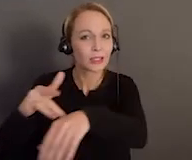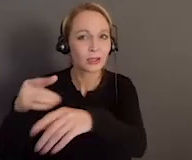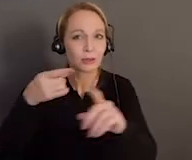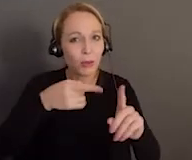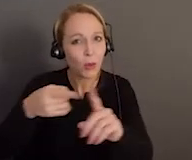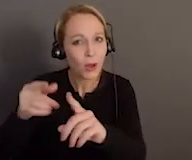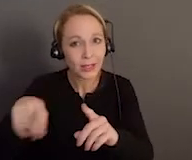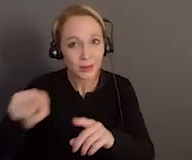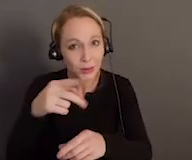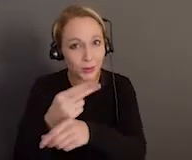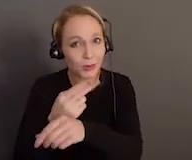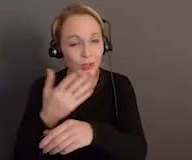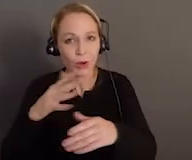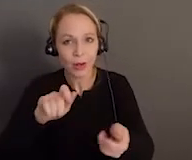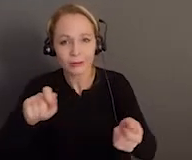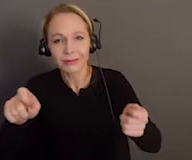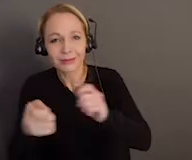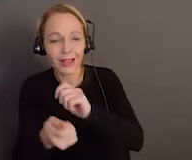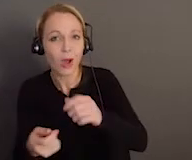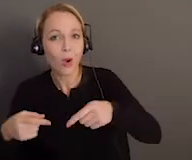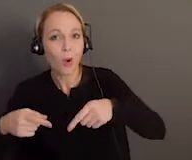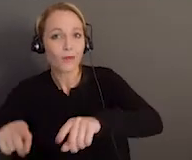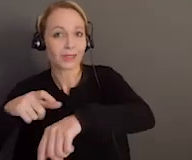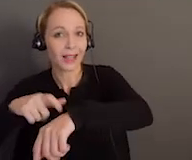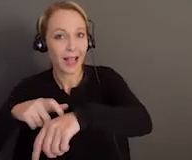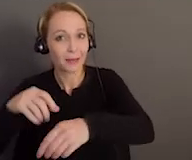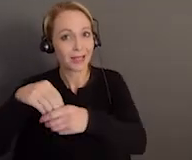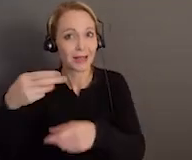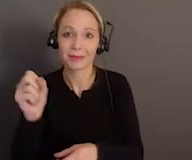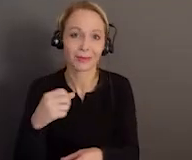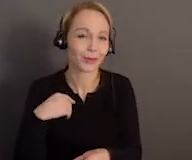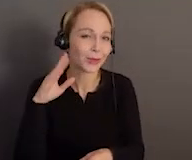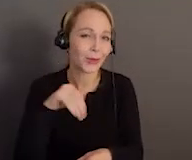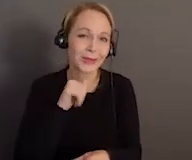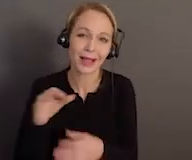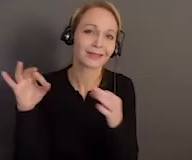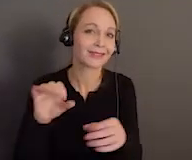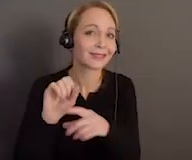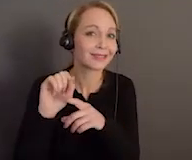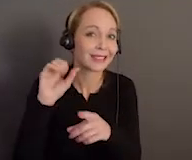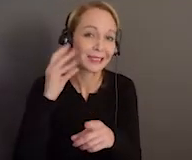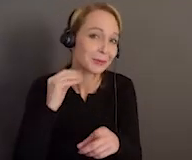TIME ON HubSpot AND KNOW THAT'S NOT IDEAL EXPERIENCE.